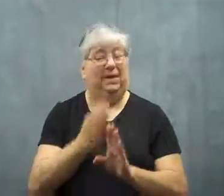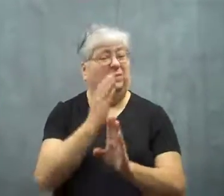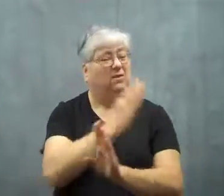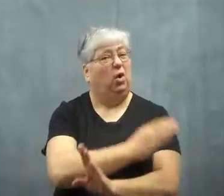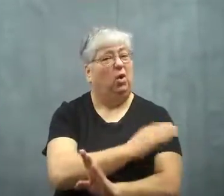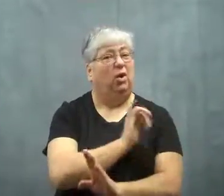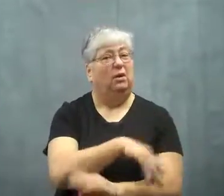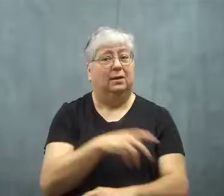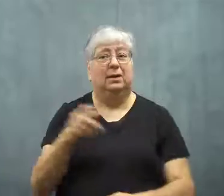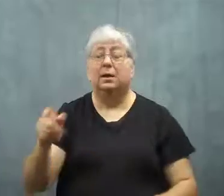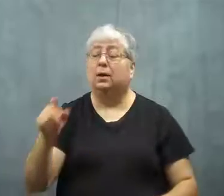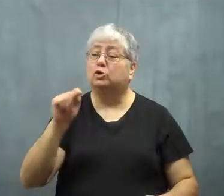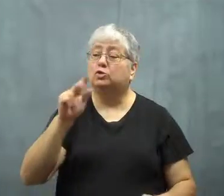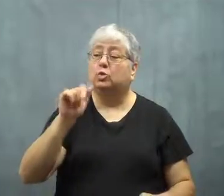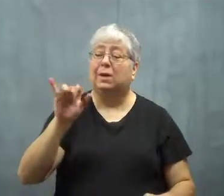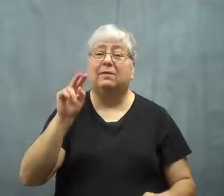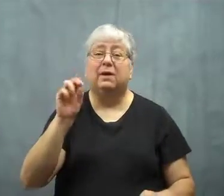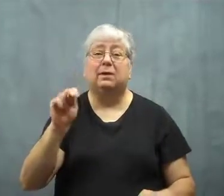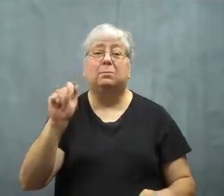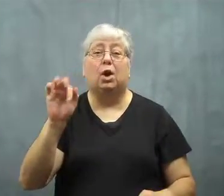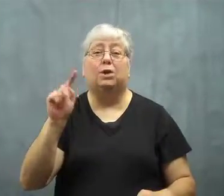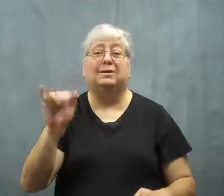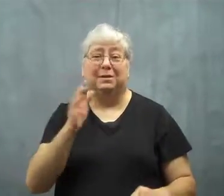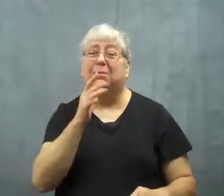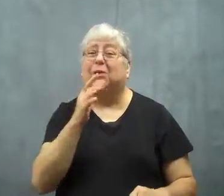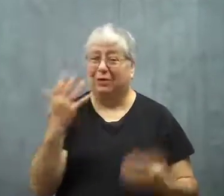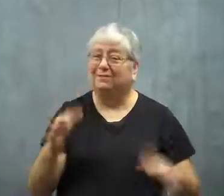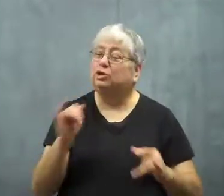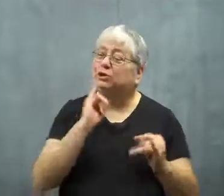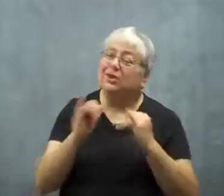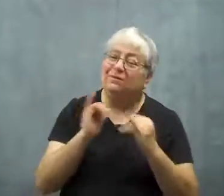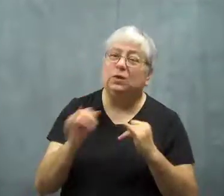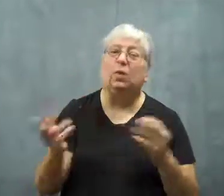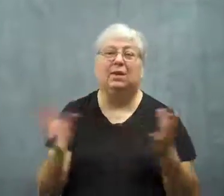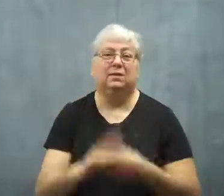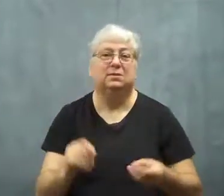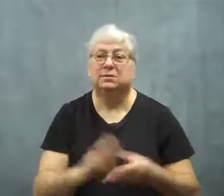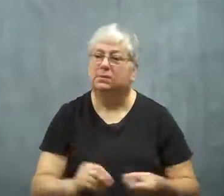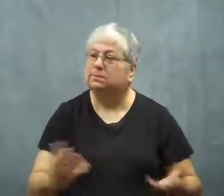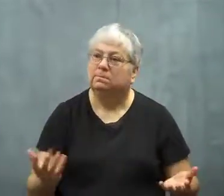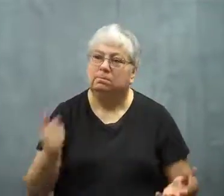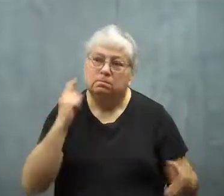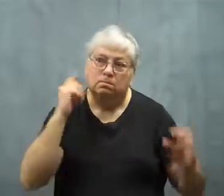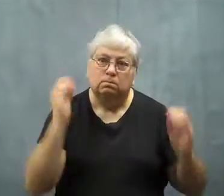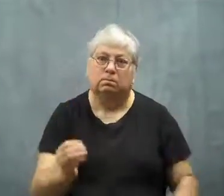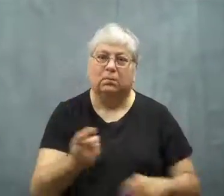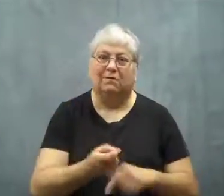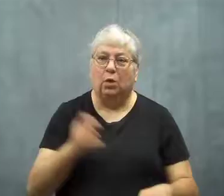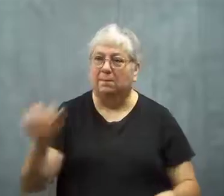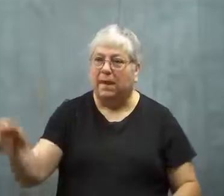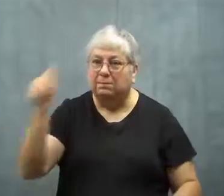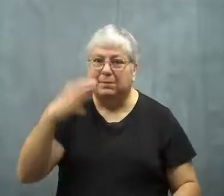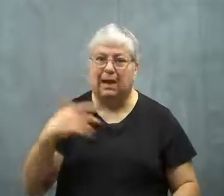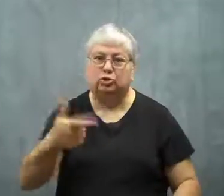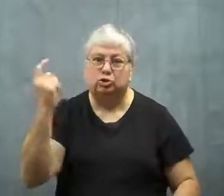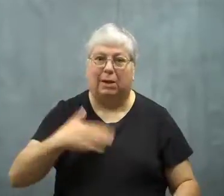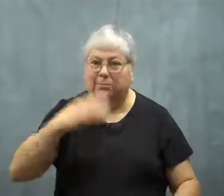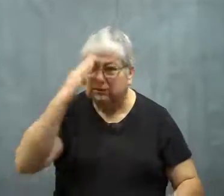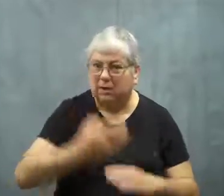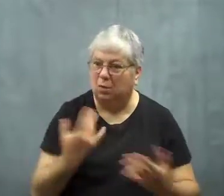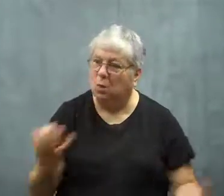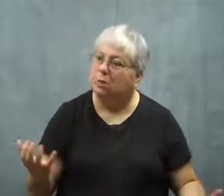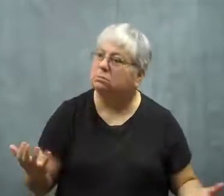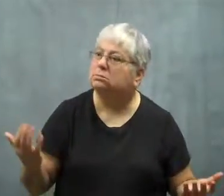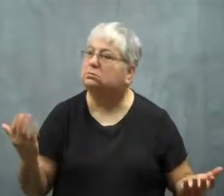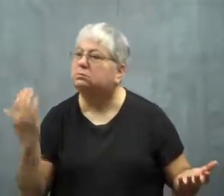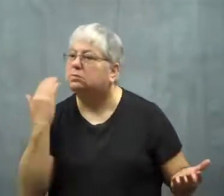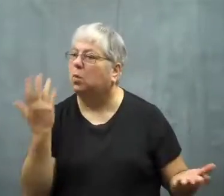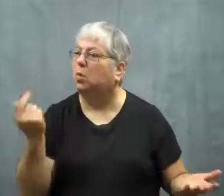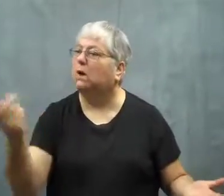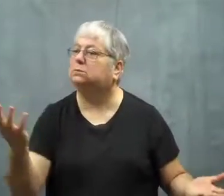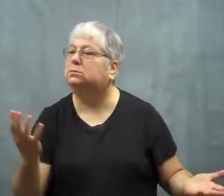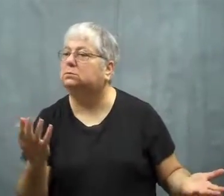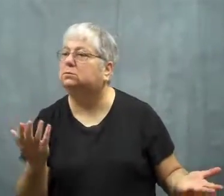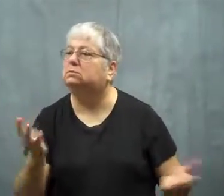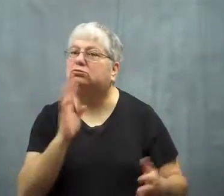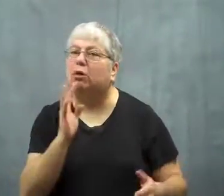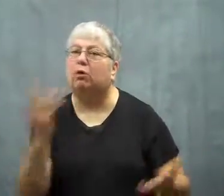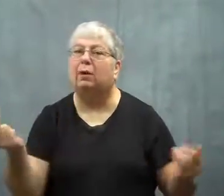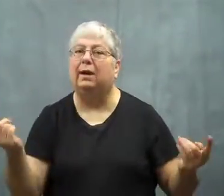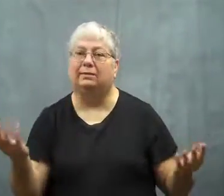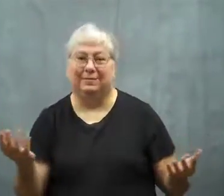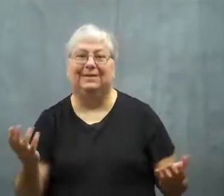Before this, Martin's mother had said in an interview that she wanted to hear from his killer.